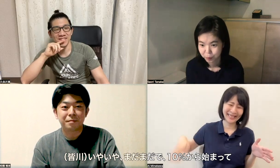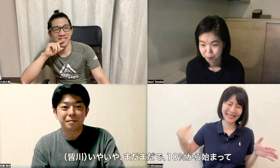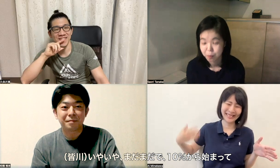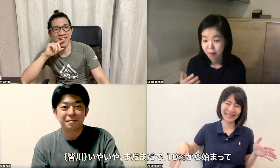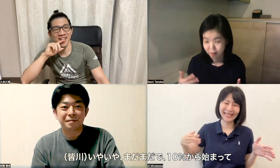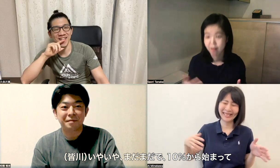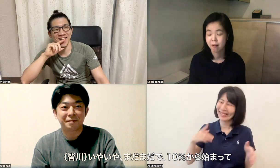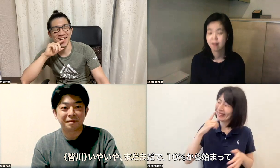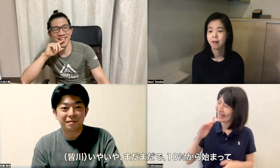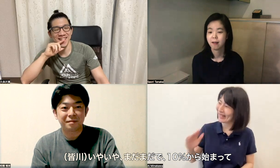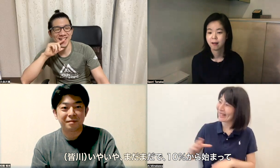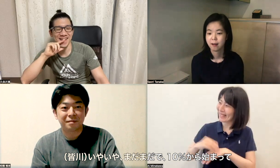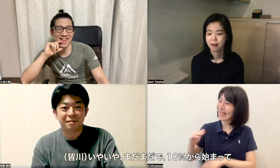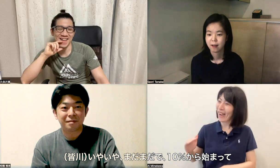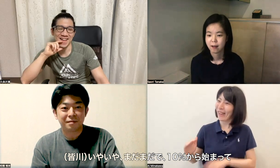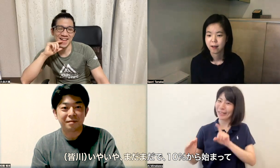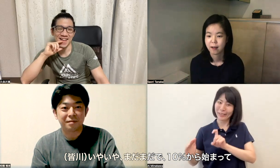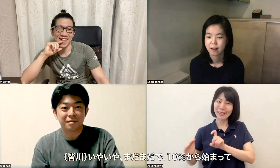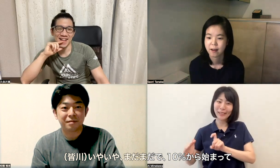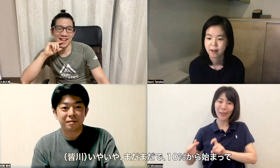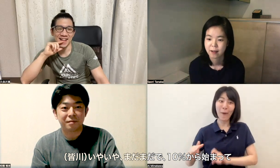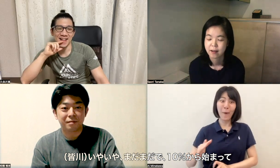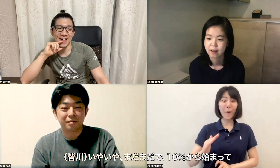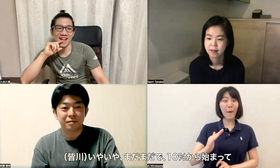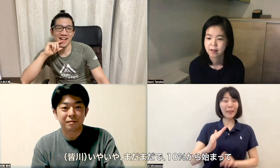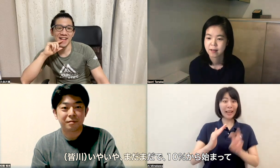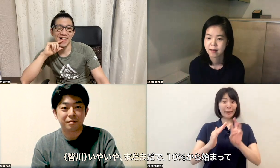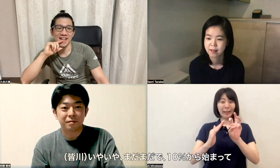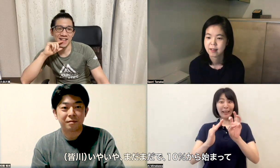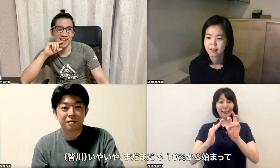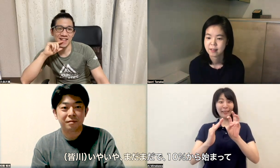(AM) No, not yet, it starts from 10%,